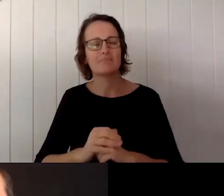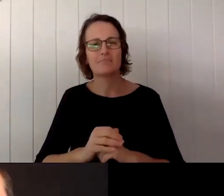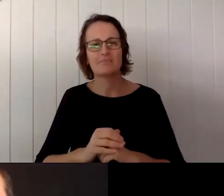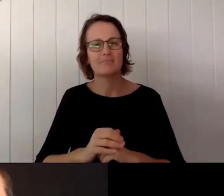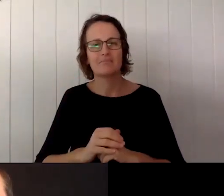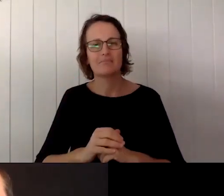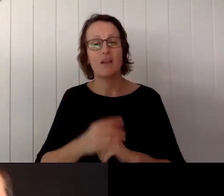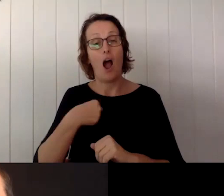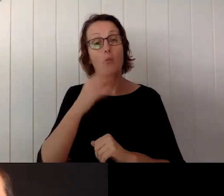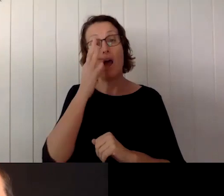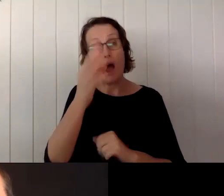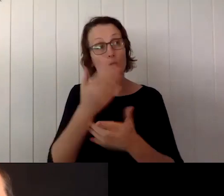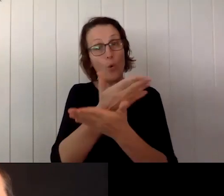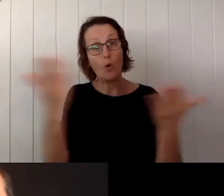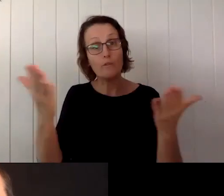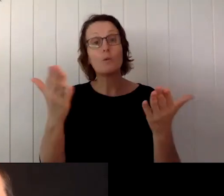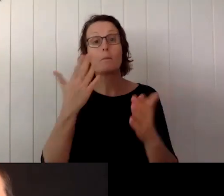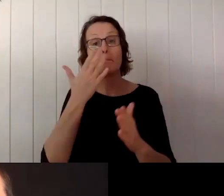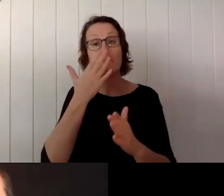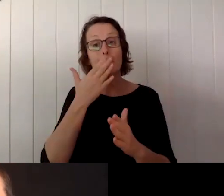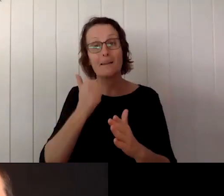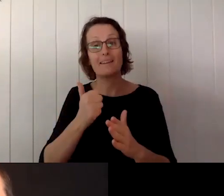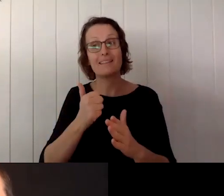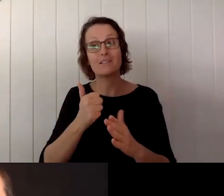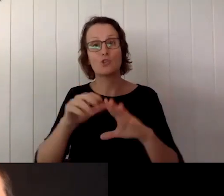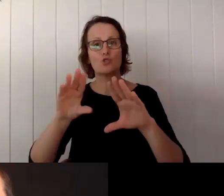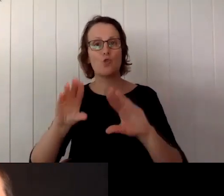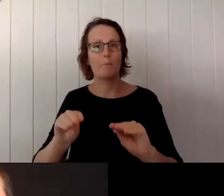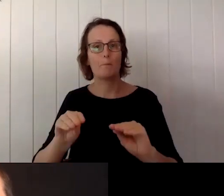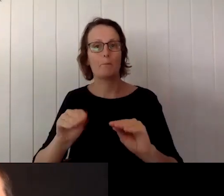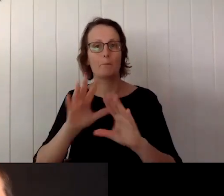people to do is, instead, leave far more silence. Ask more really open